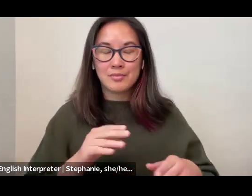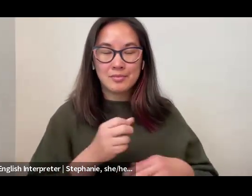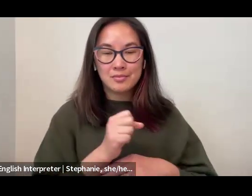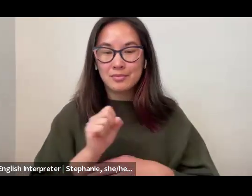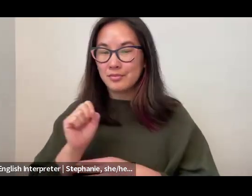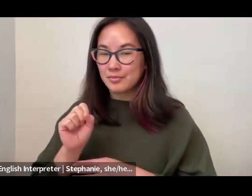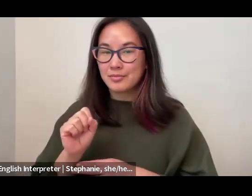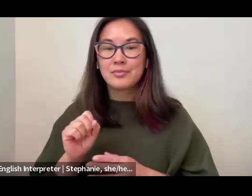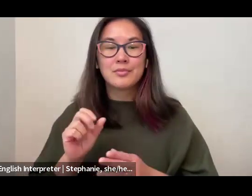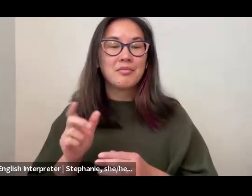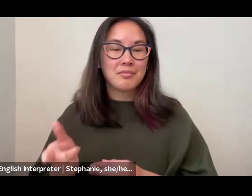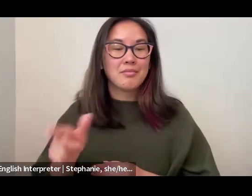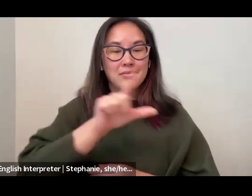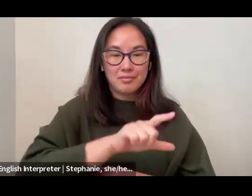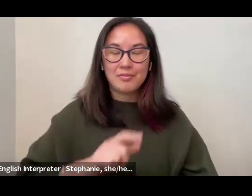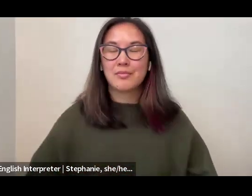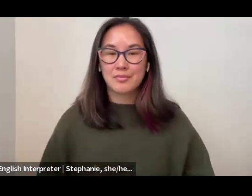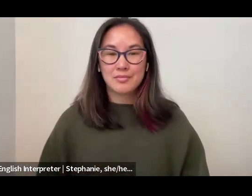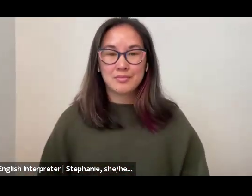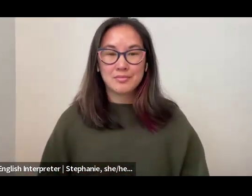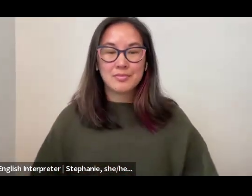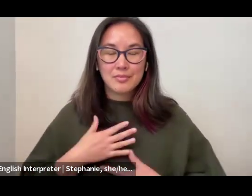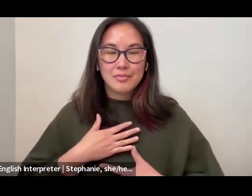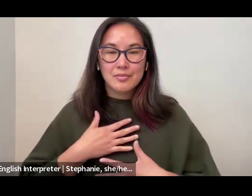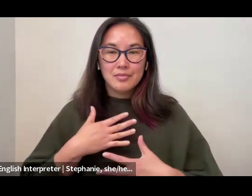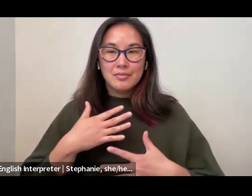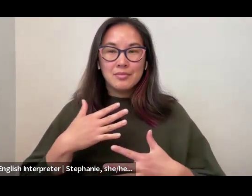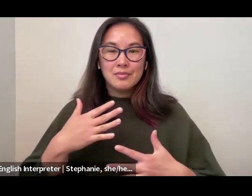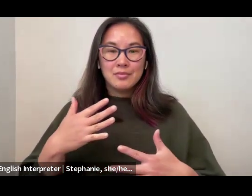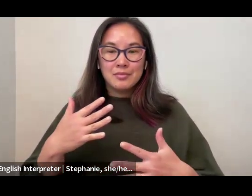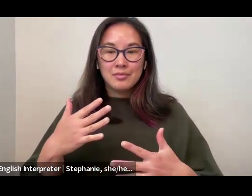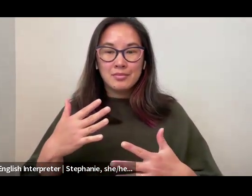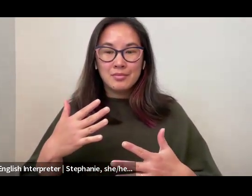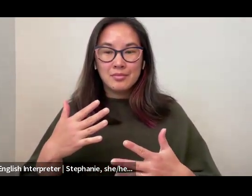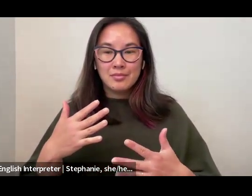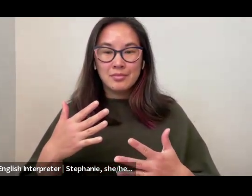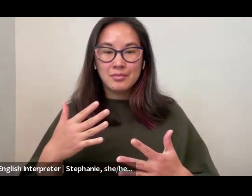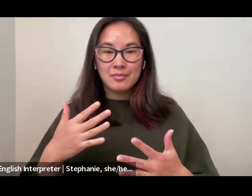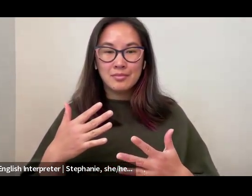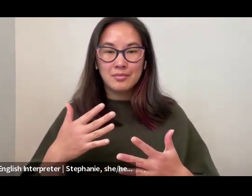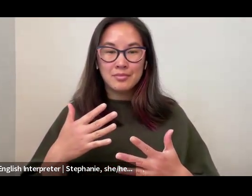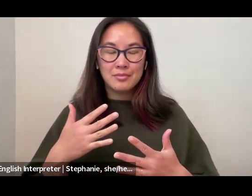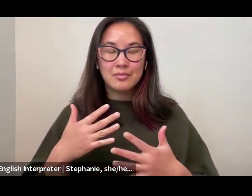Then we'll do the other side. Breathing in. If you're sitting, twist your body towards the left.